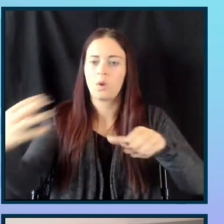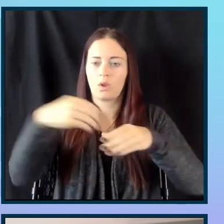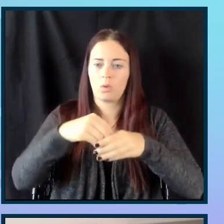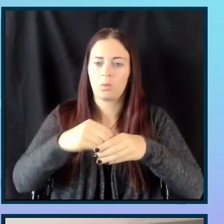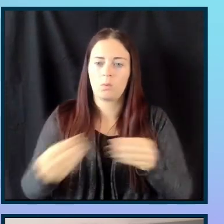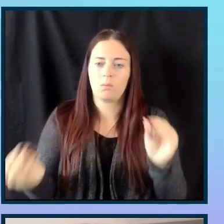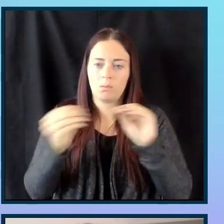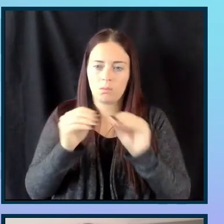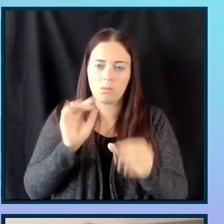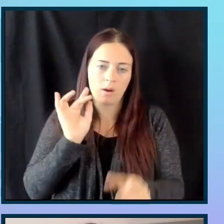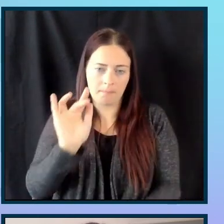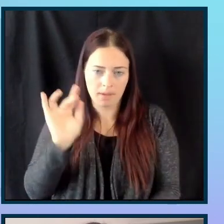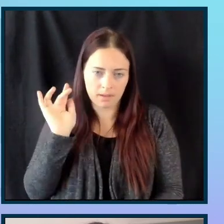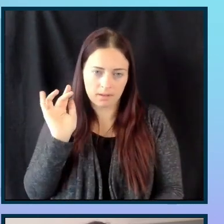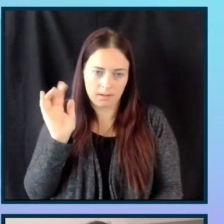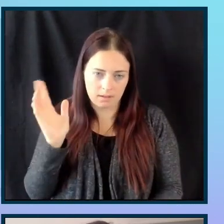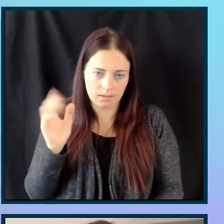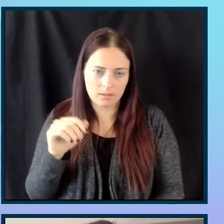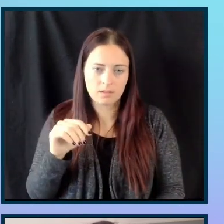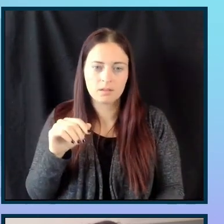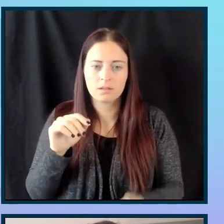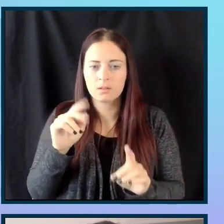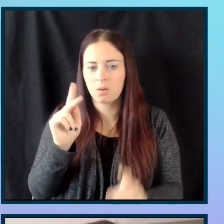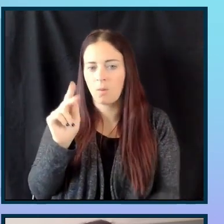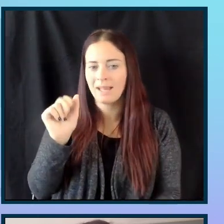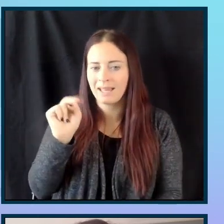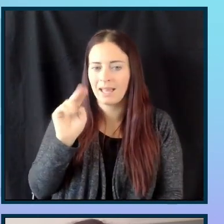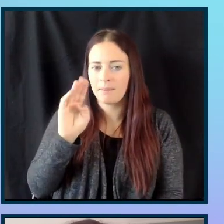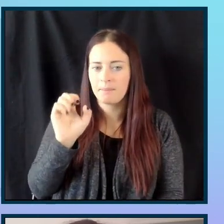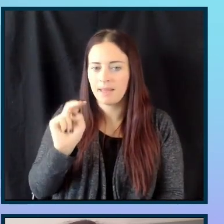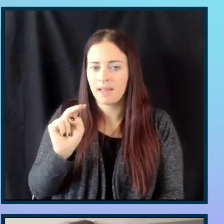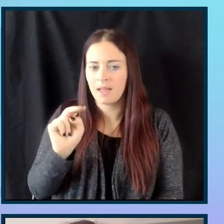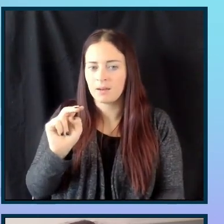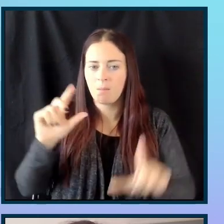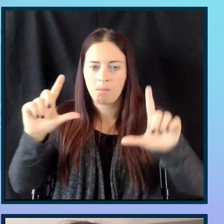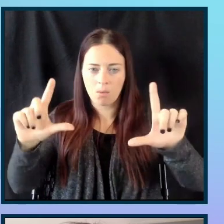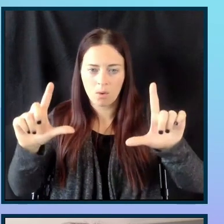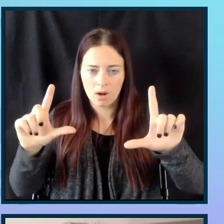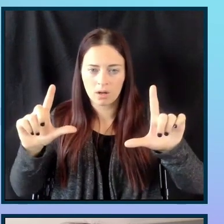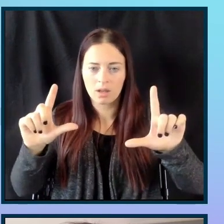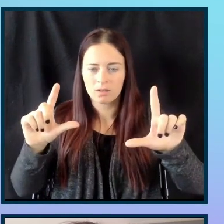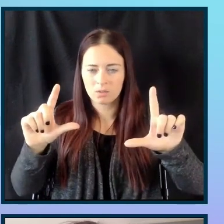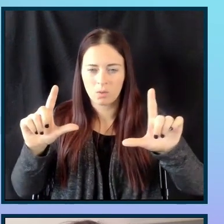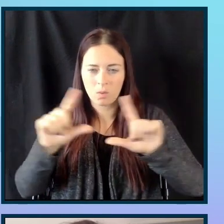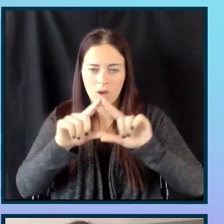A similar thing is in can band boards for you cards that move around that can be moved around by dragging them.